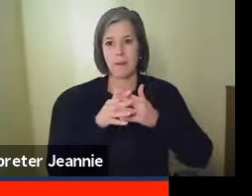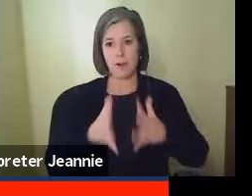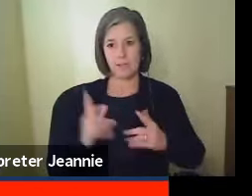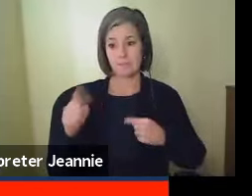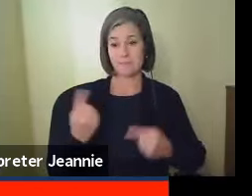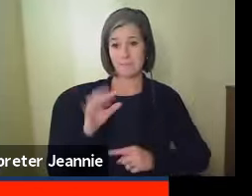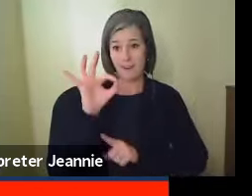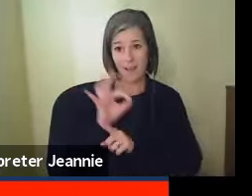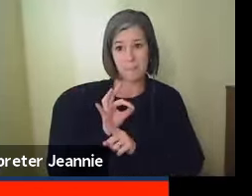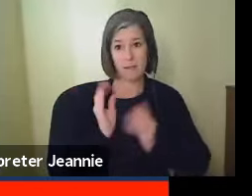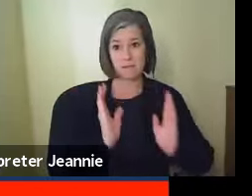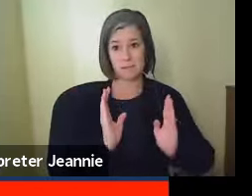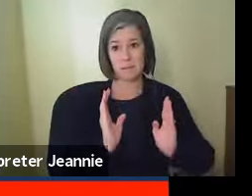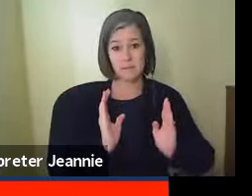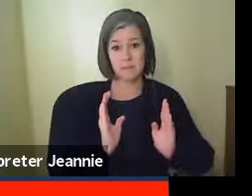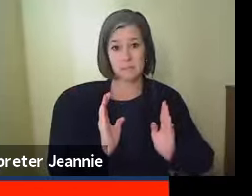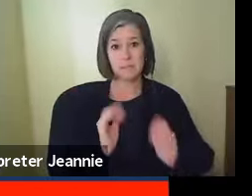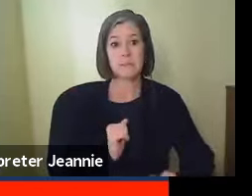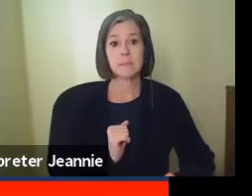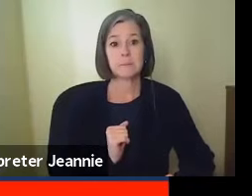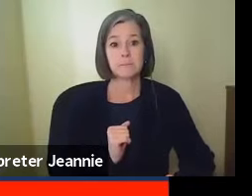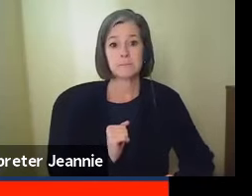If you click again for me I think the other checks will come up.